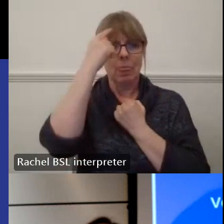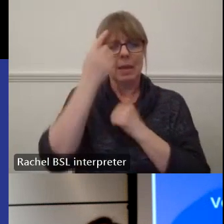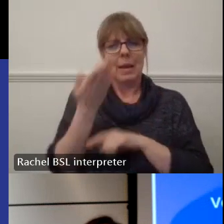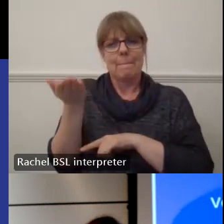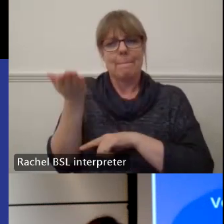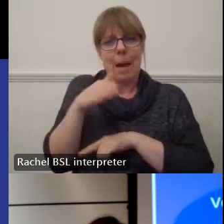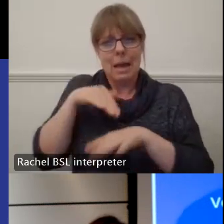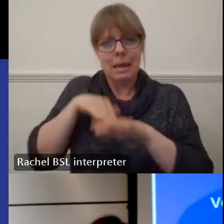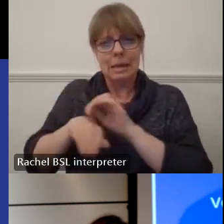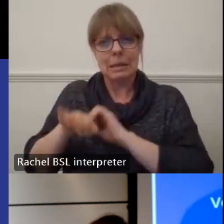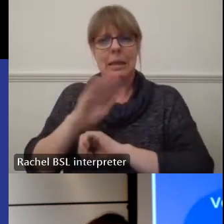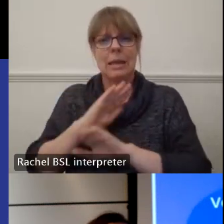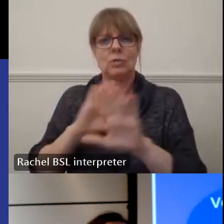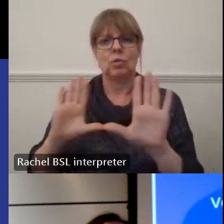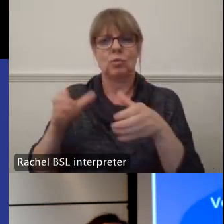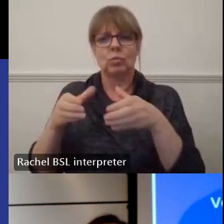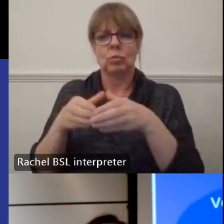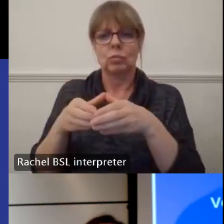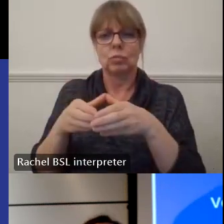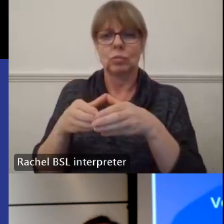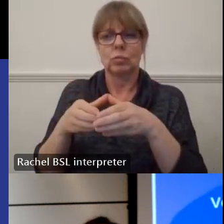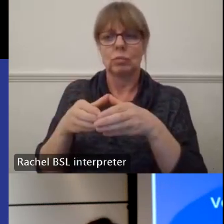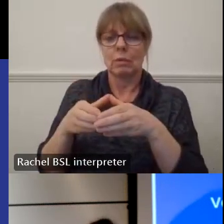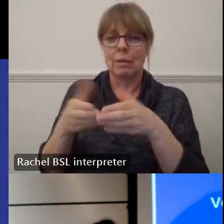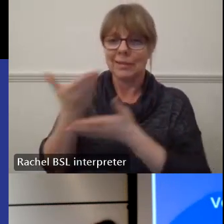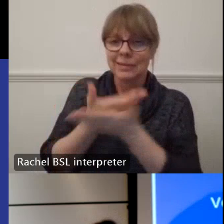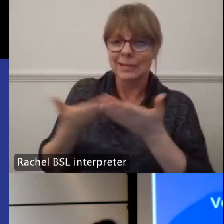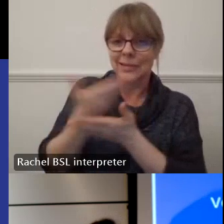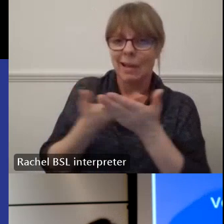colleagues who can start to influence change is that actually,